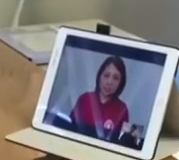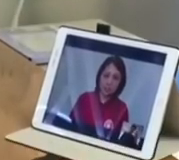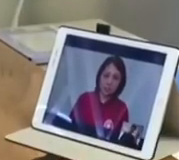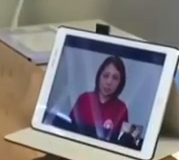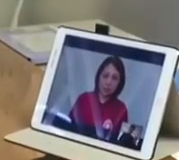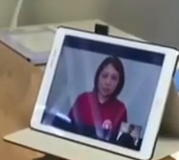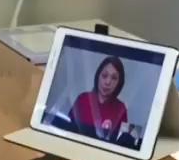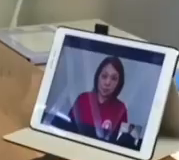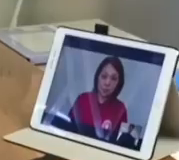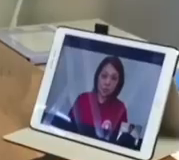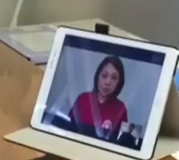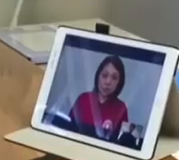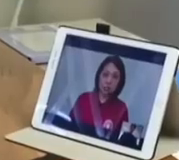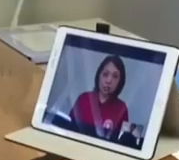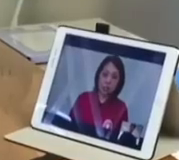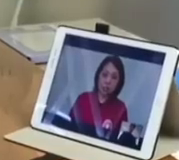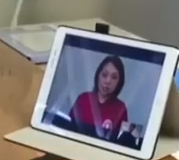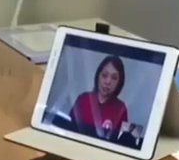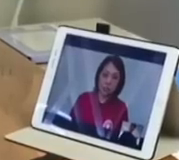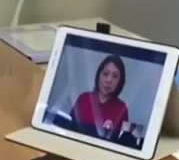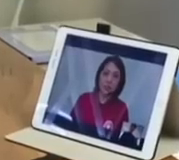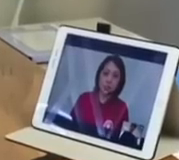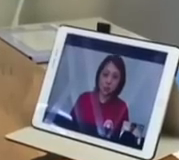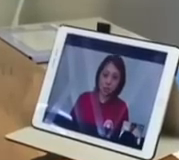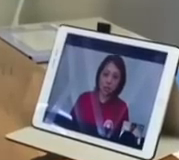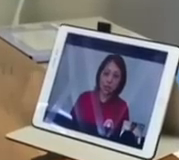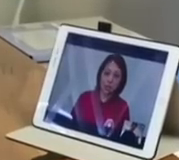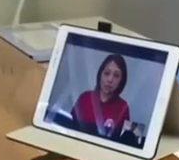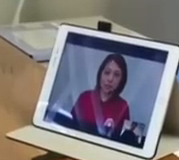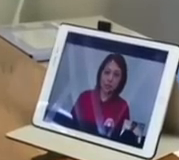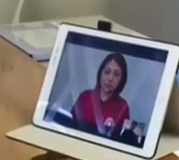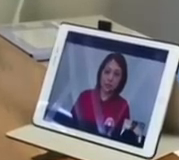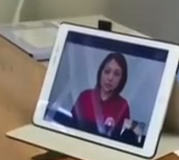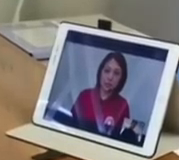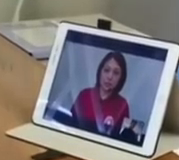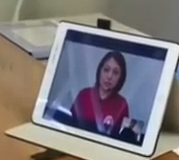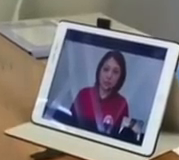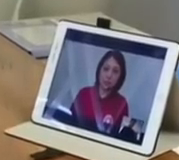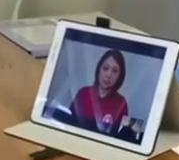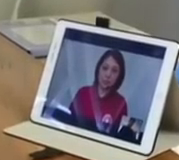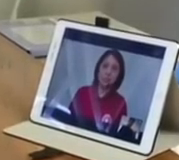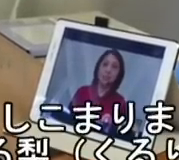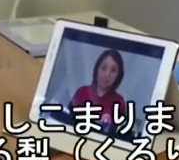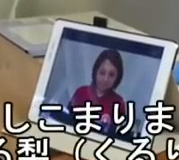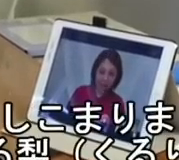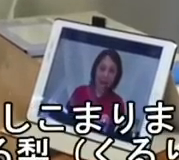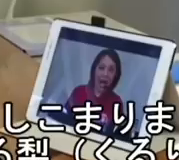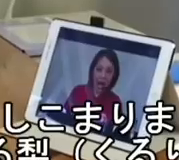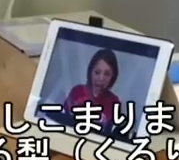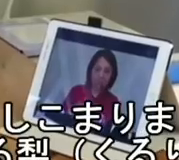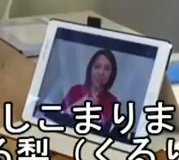This slide shows in the use of technology to promote sign language, I would like you to look at this this is a remote sign language